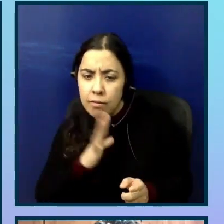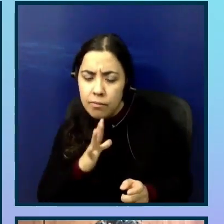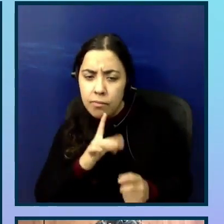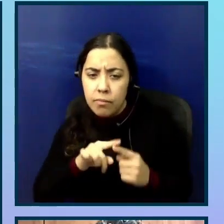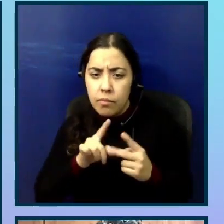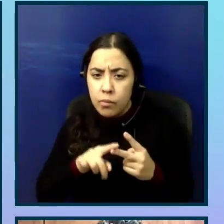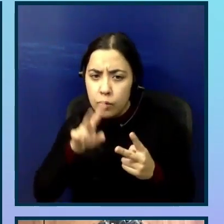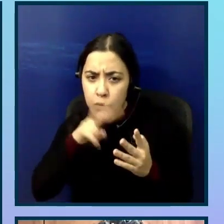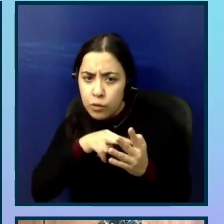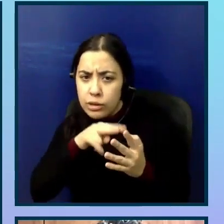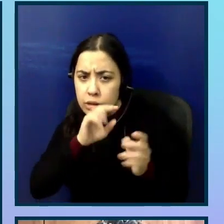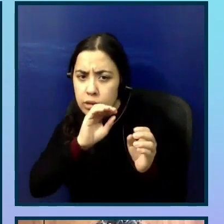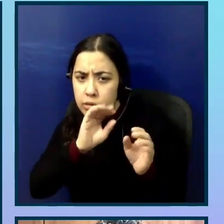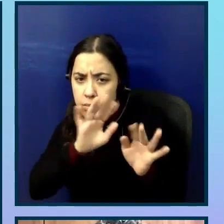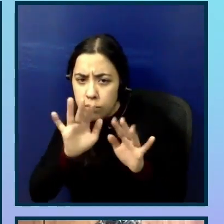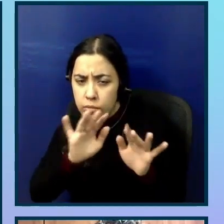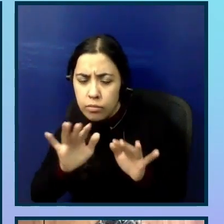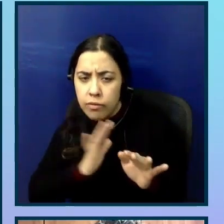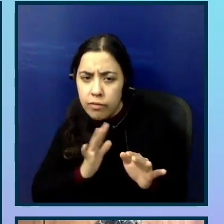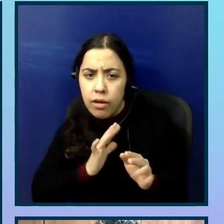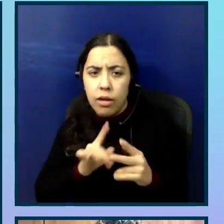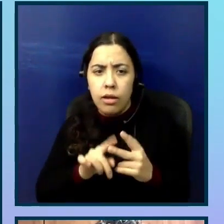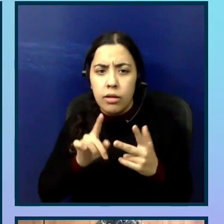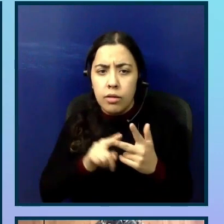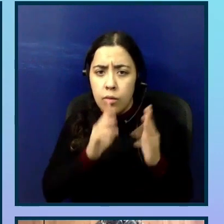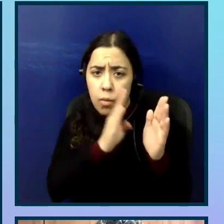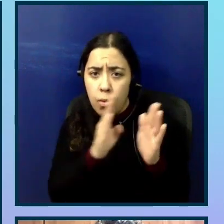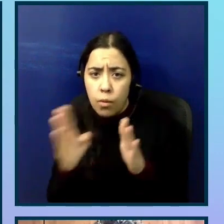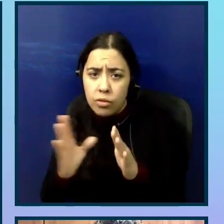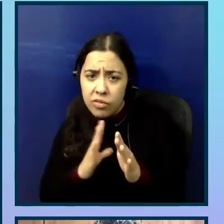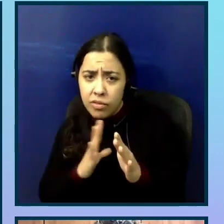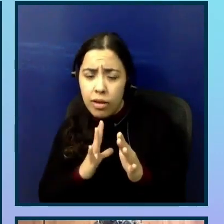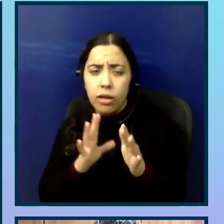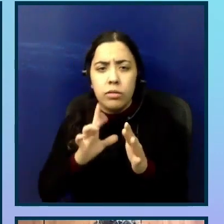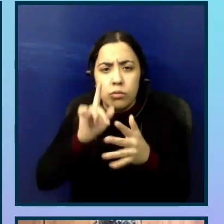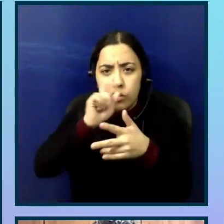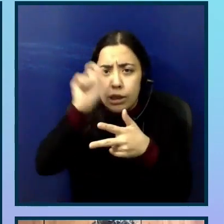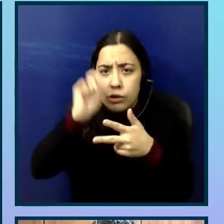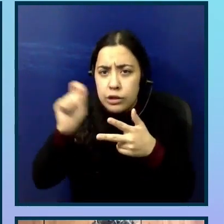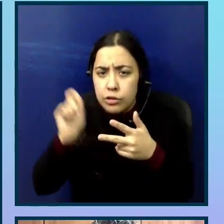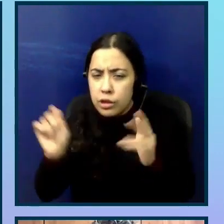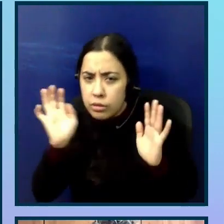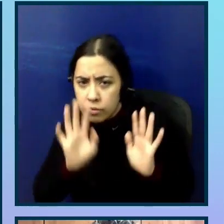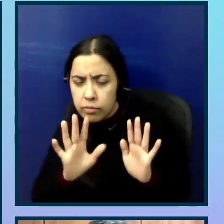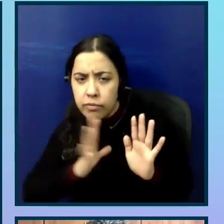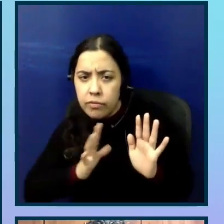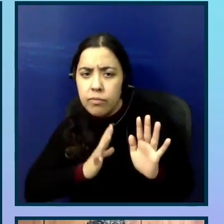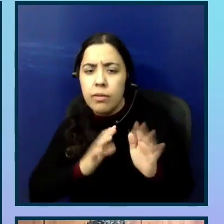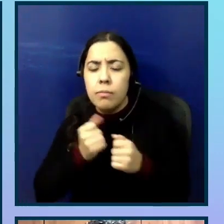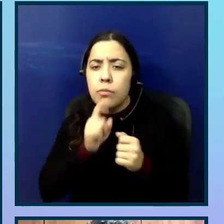And then we go through and make sure that the different parts of the contrast,